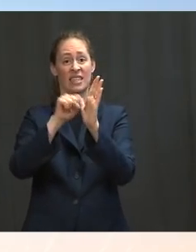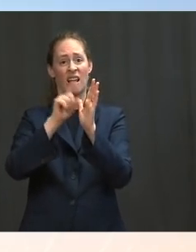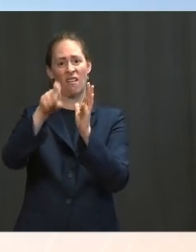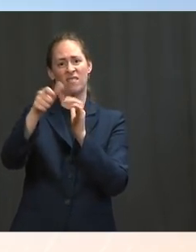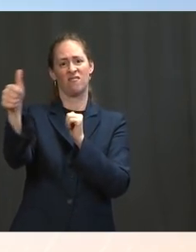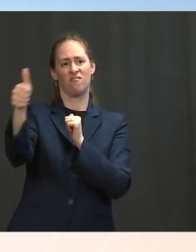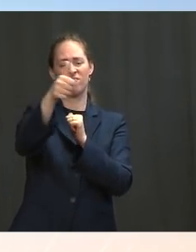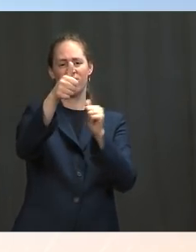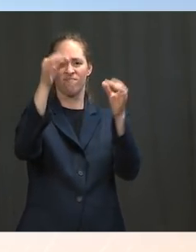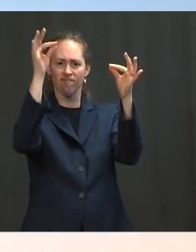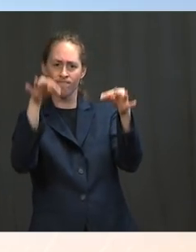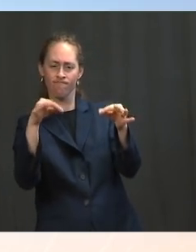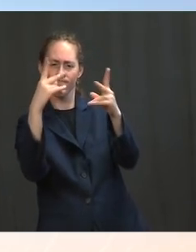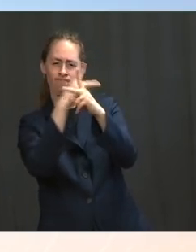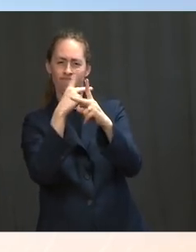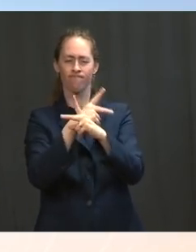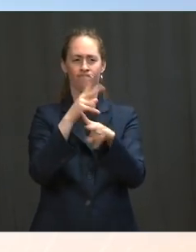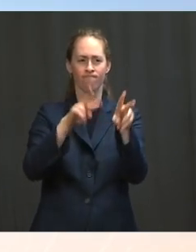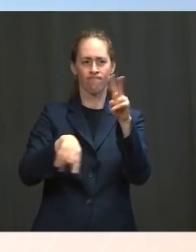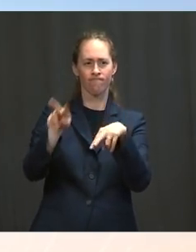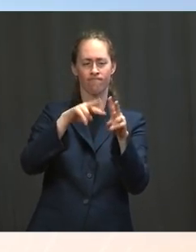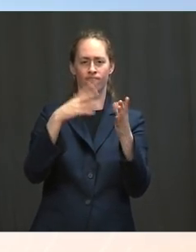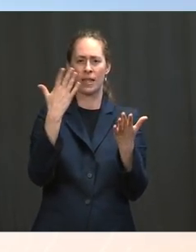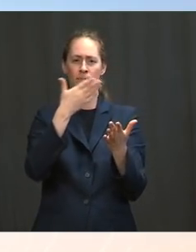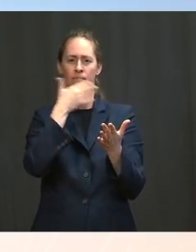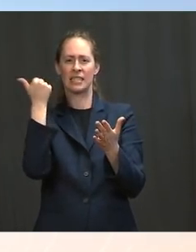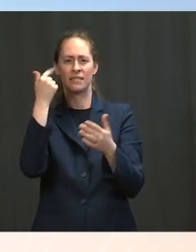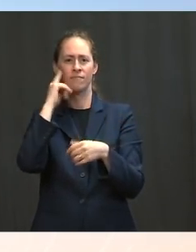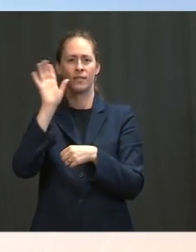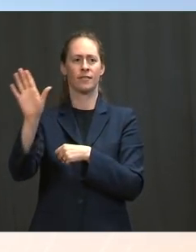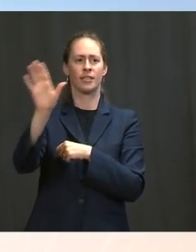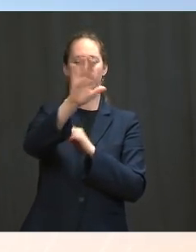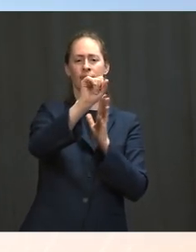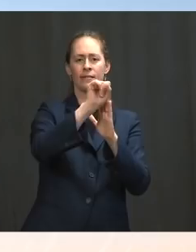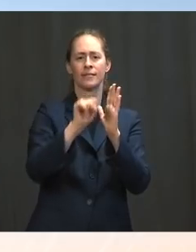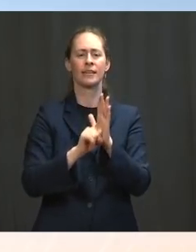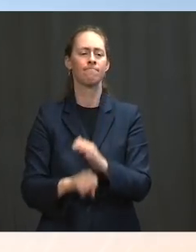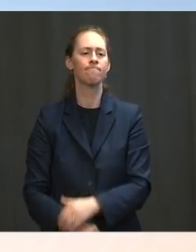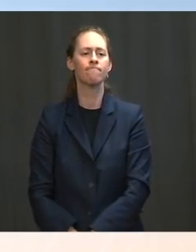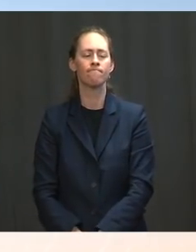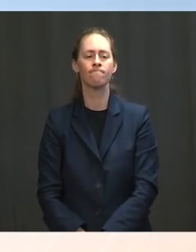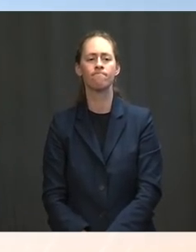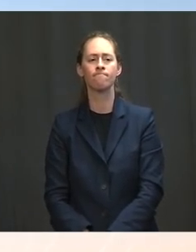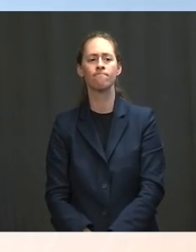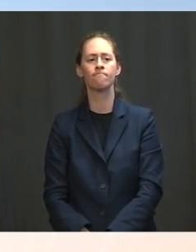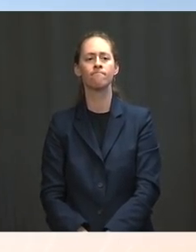about what's in their interests. And, as you know, there are much higher rates of vaccinations in some parts of the country over others,